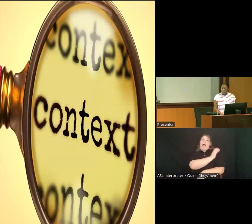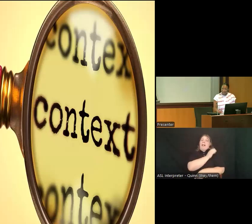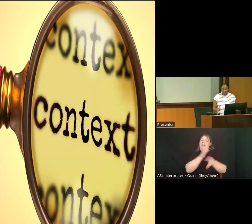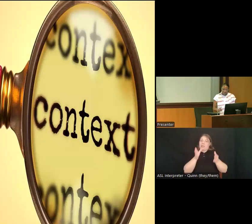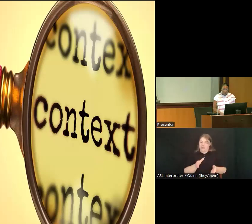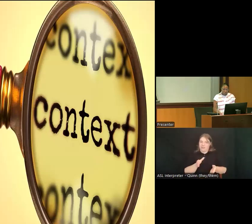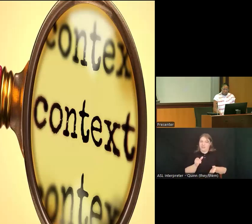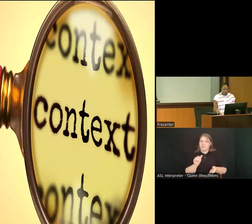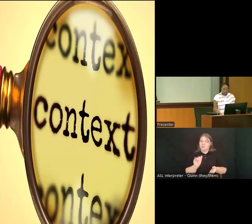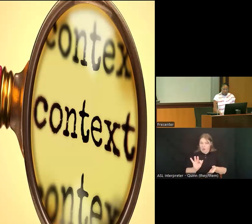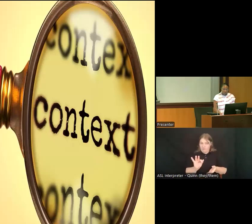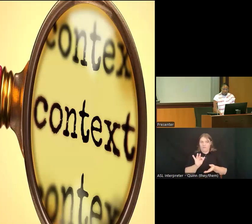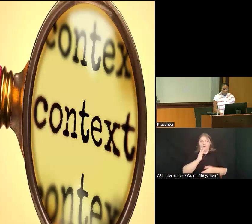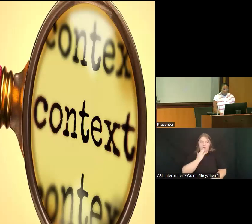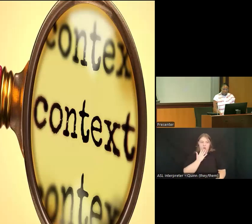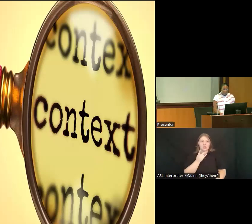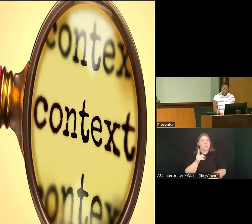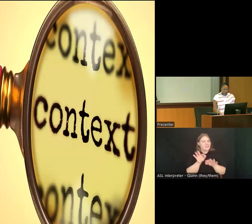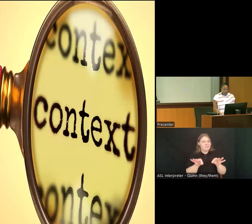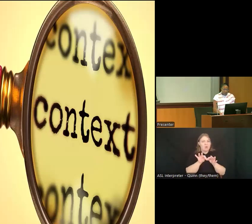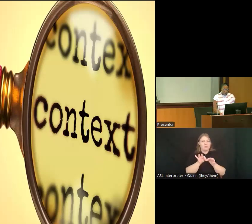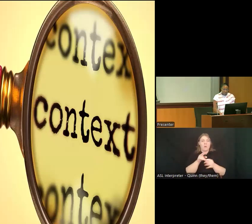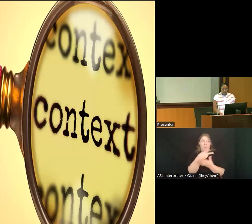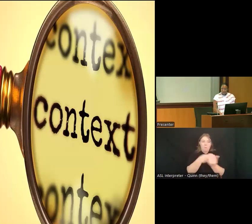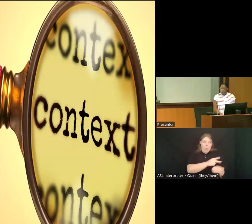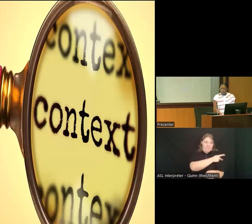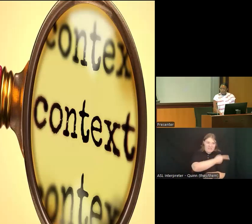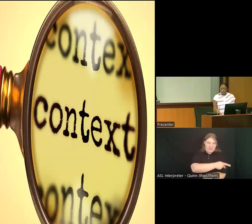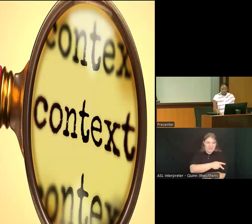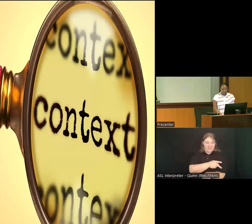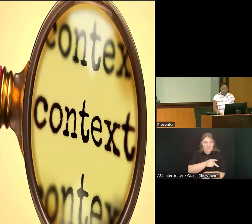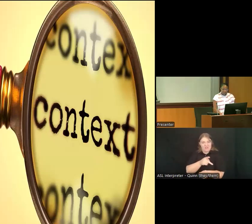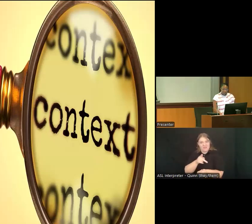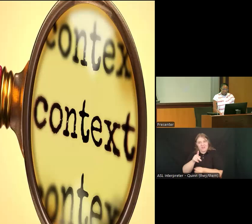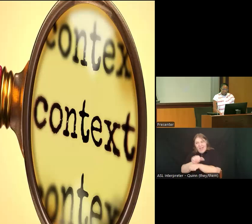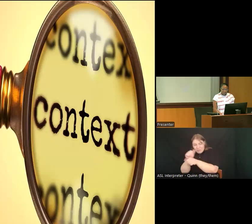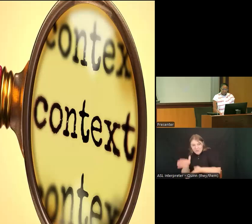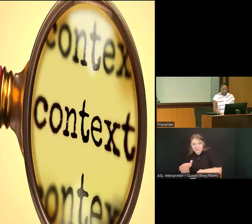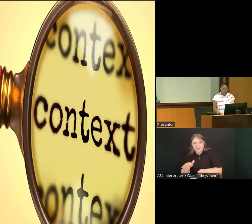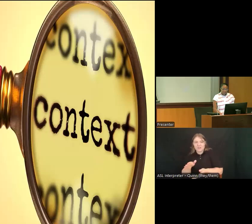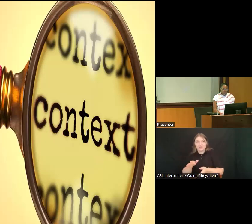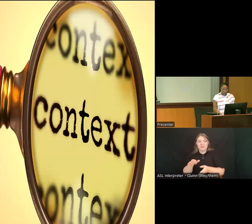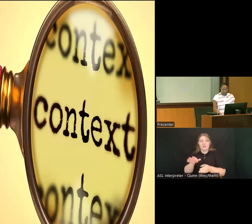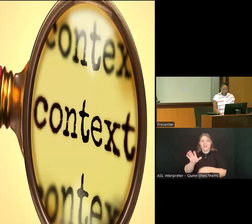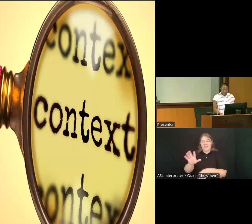we have this two-pronged conversation um one that focuses both on the clinicians experience and the